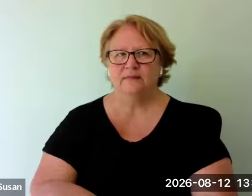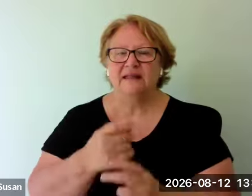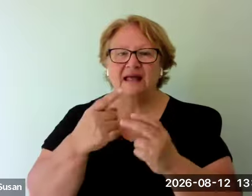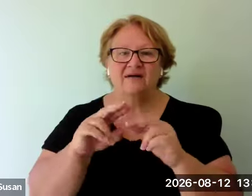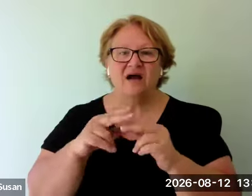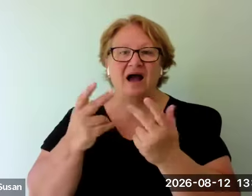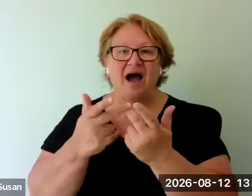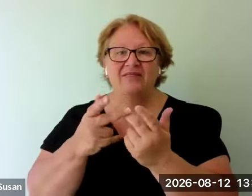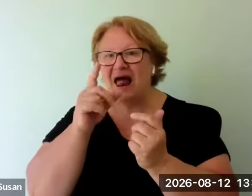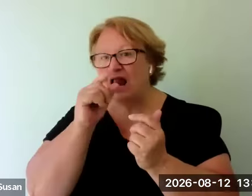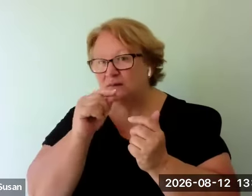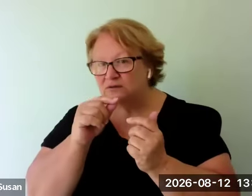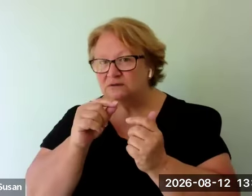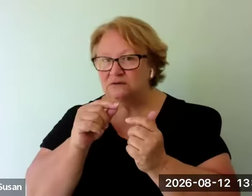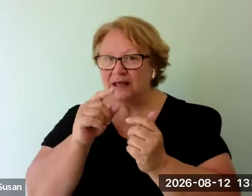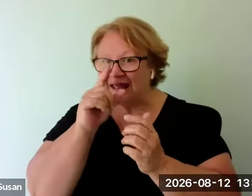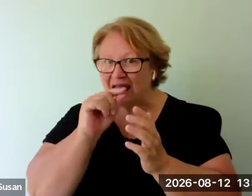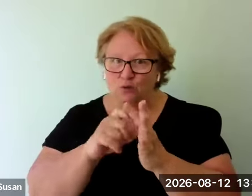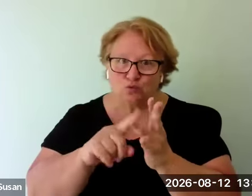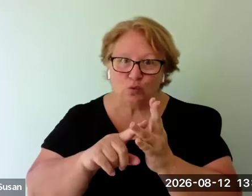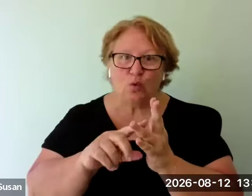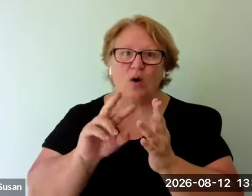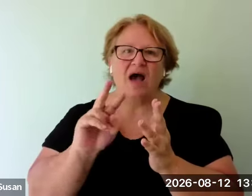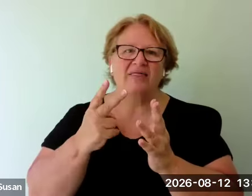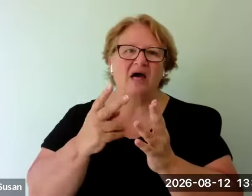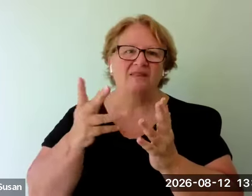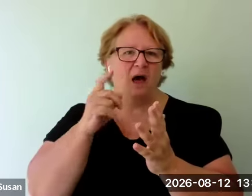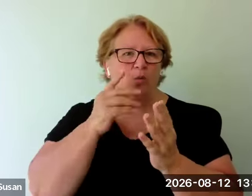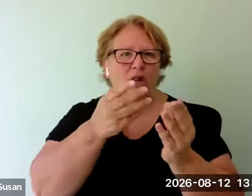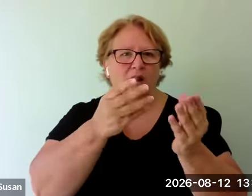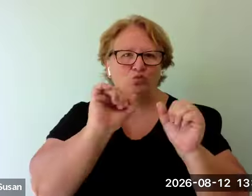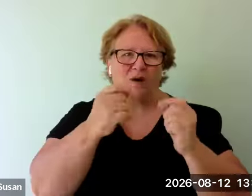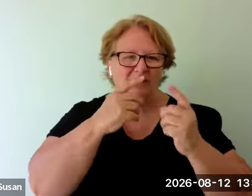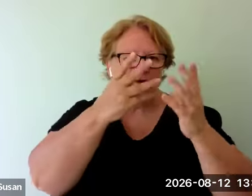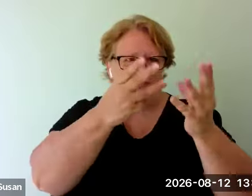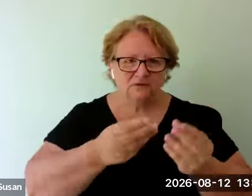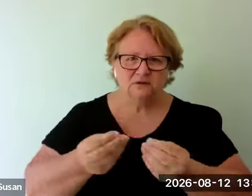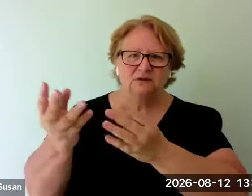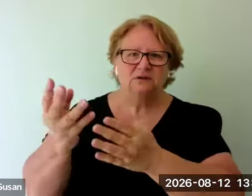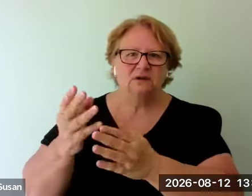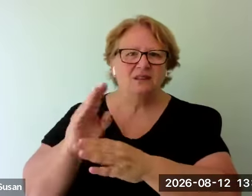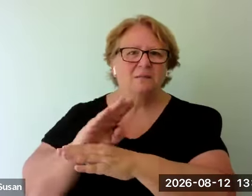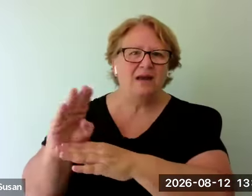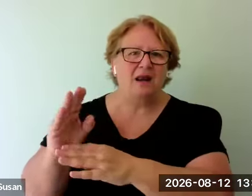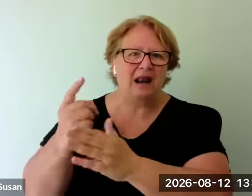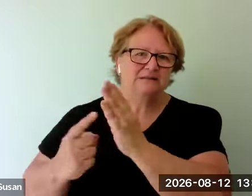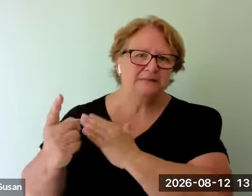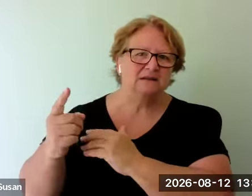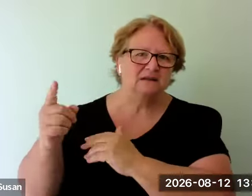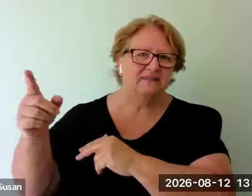exclude someone from the basis of eligibility . If other eligibility was fulfilled that would go to the